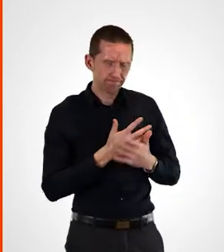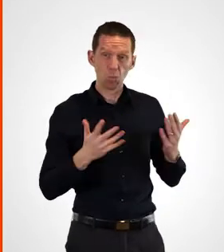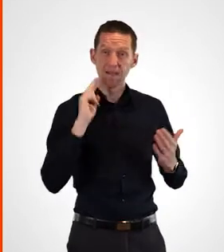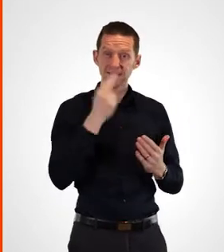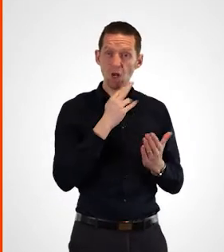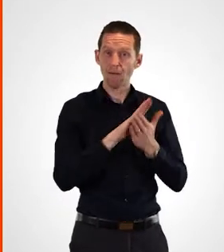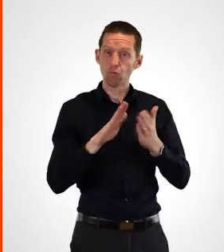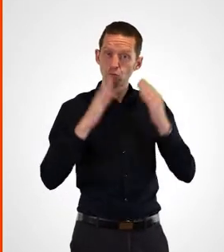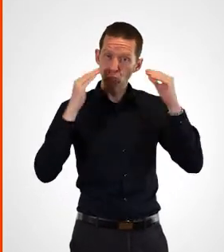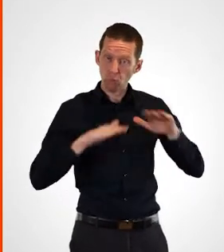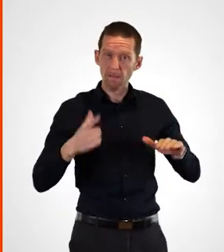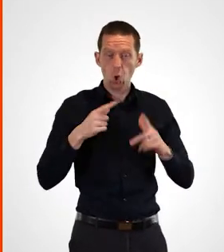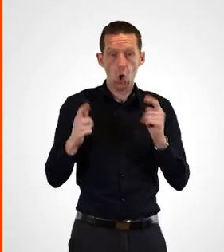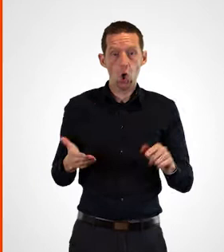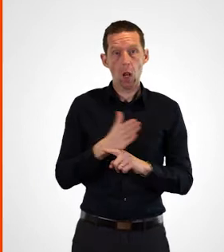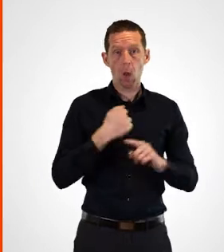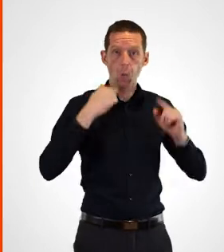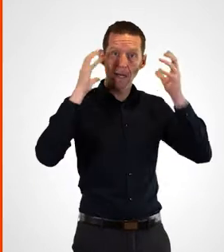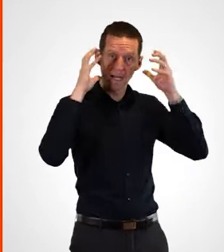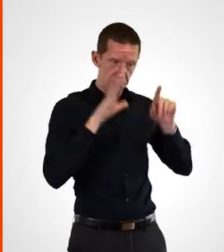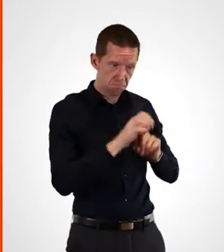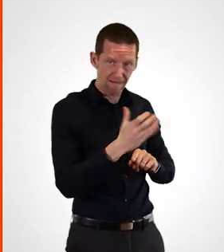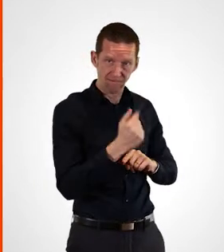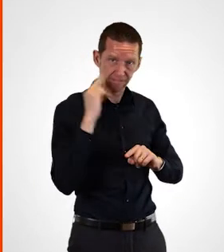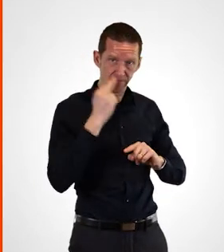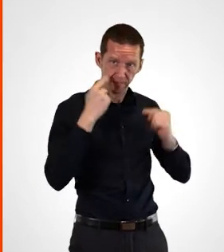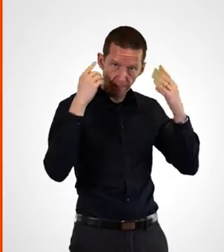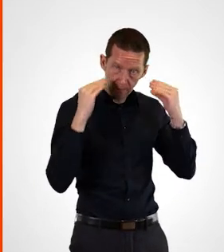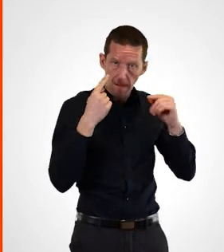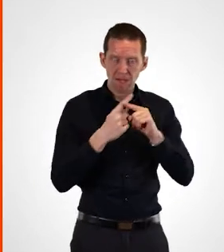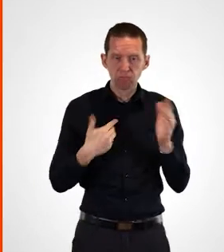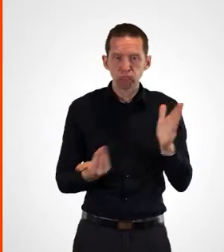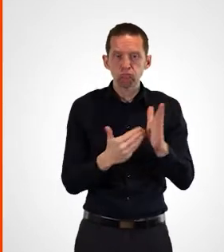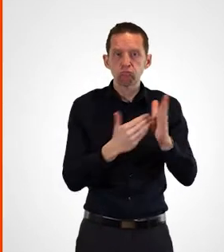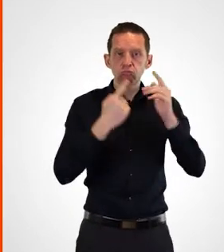given earlier identification and the introduction of hearing technologies at ever younger ages.